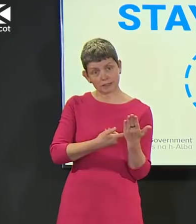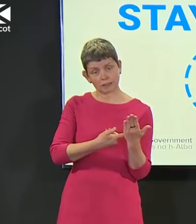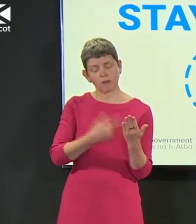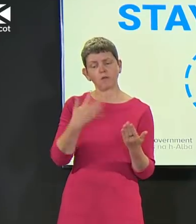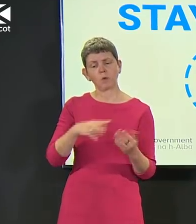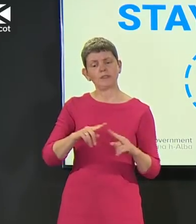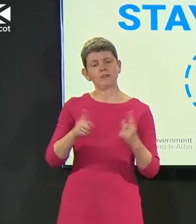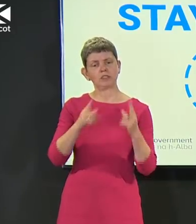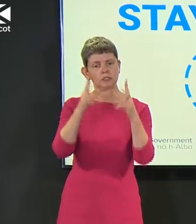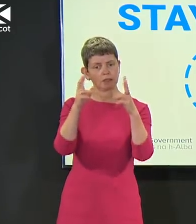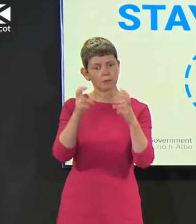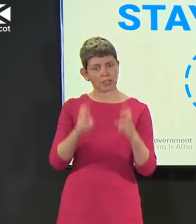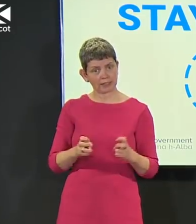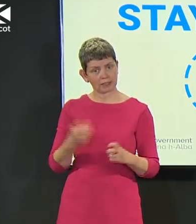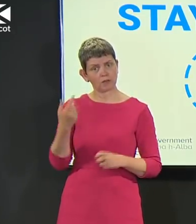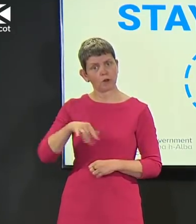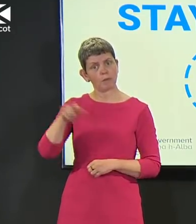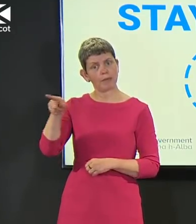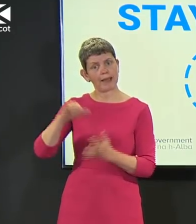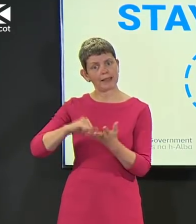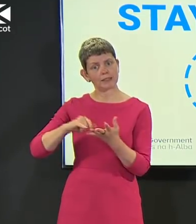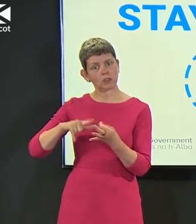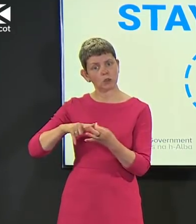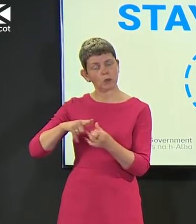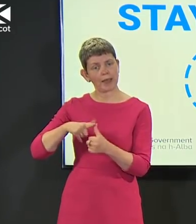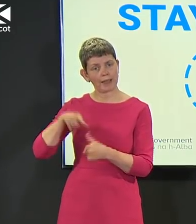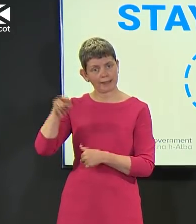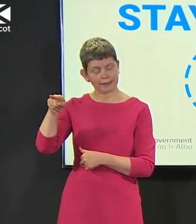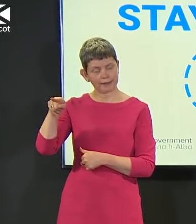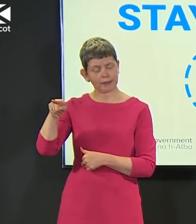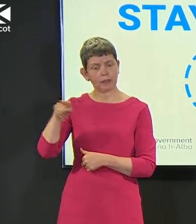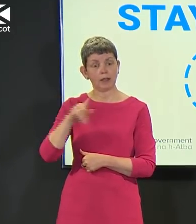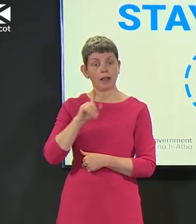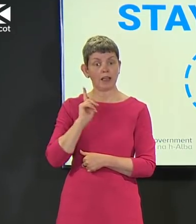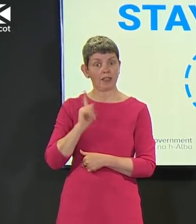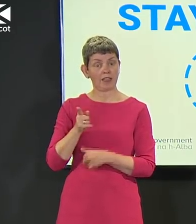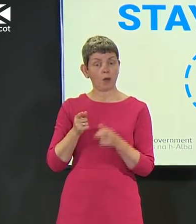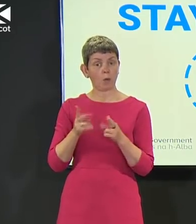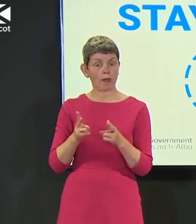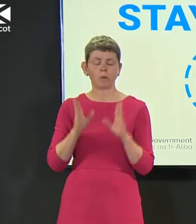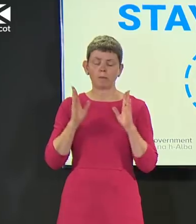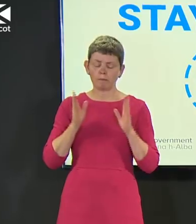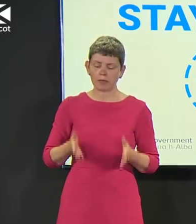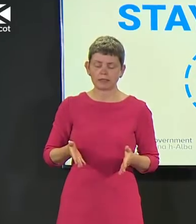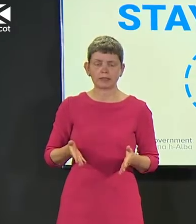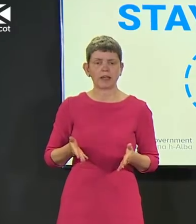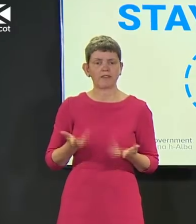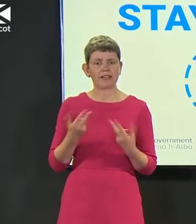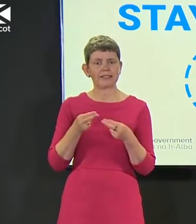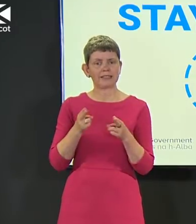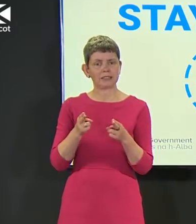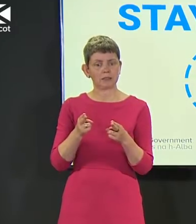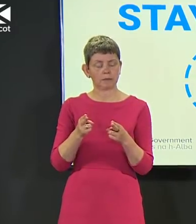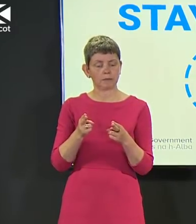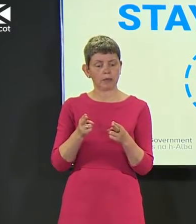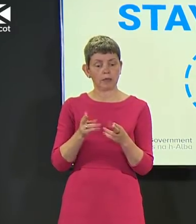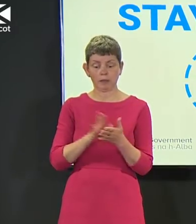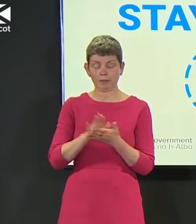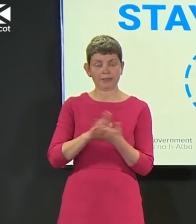guidance was actually the approach that's been taken remember we we have to have a system in place that takes account of the fact we don't have exams this year